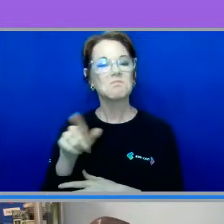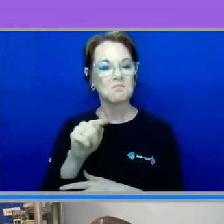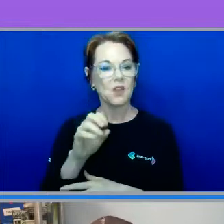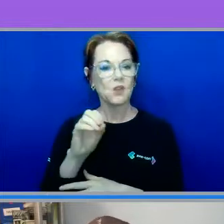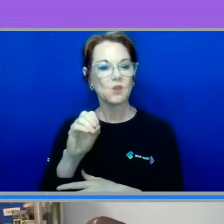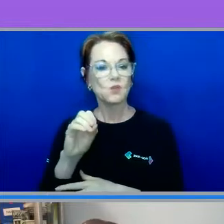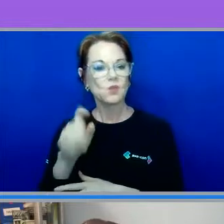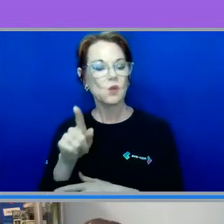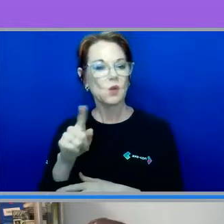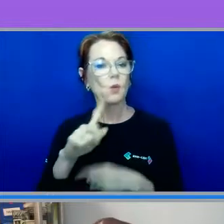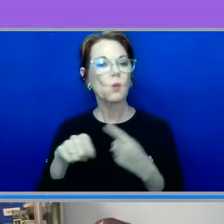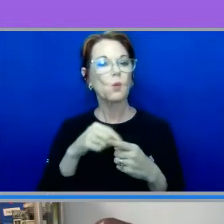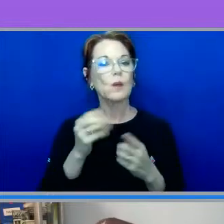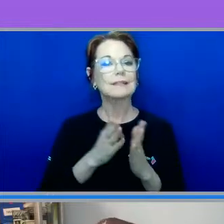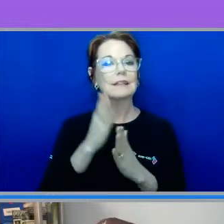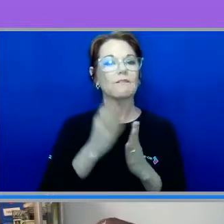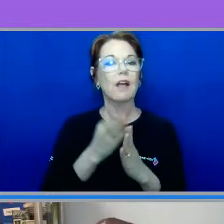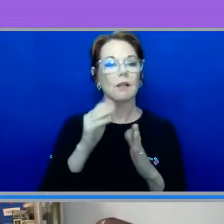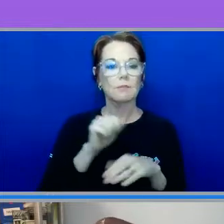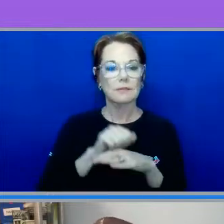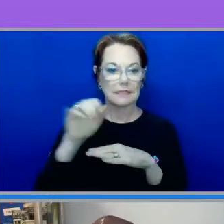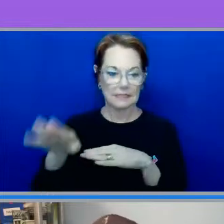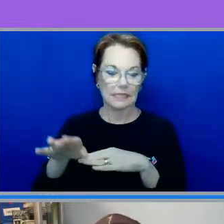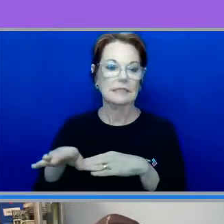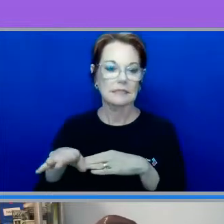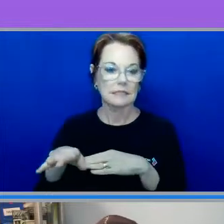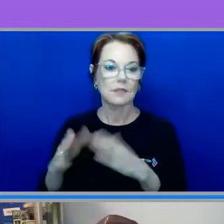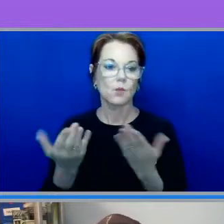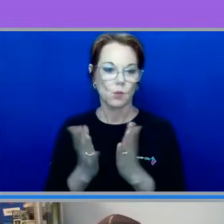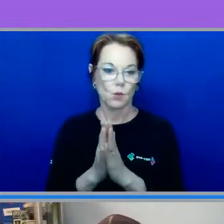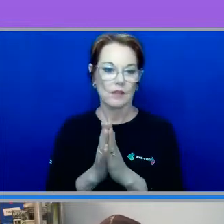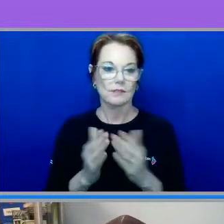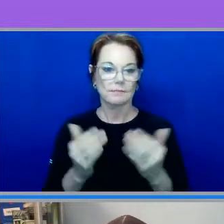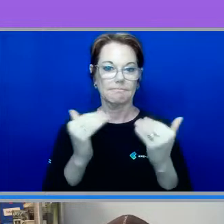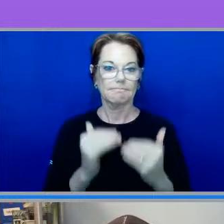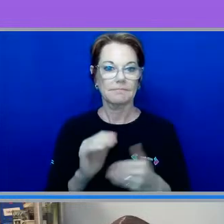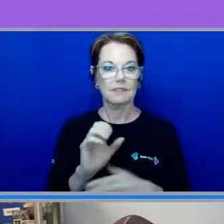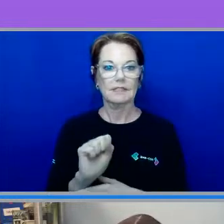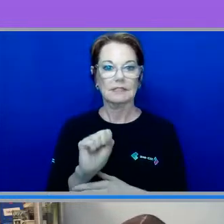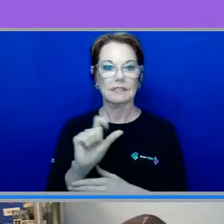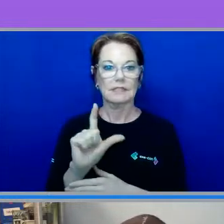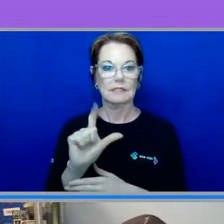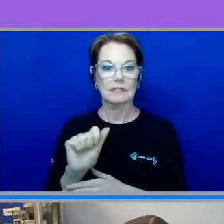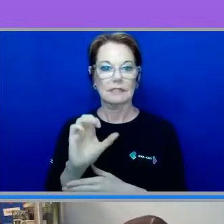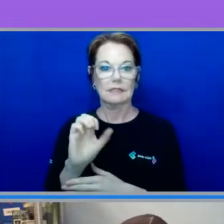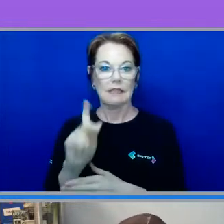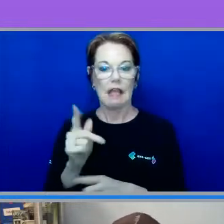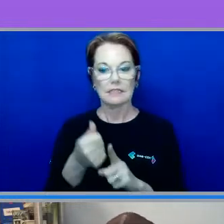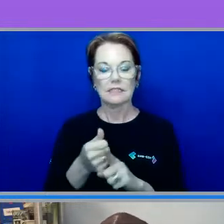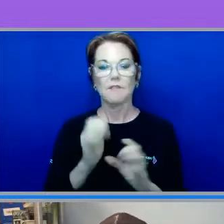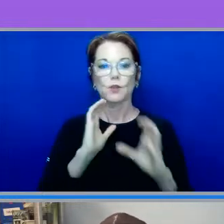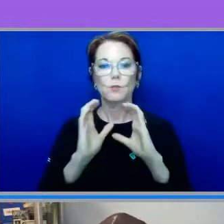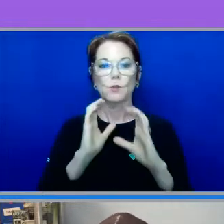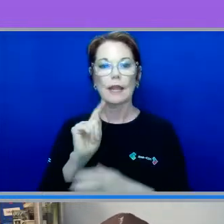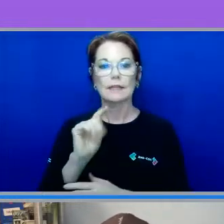when developers submit a pull request. And finally, slack, a